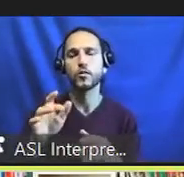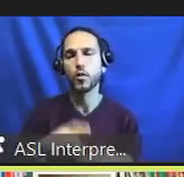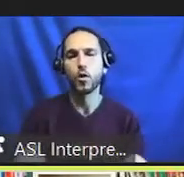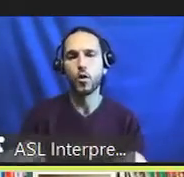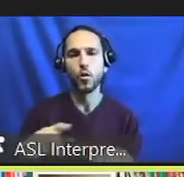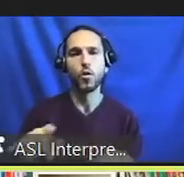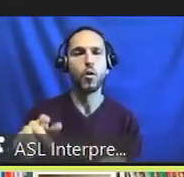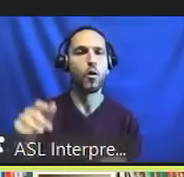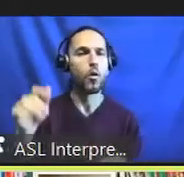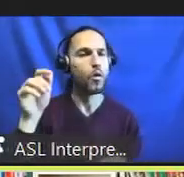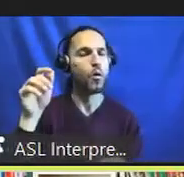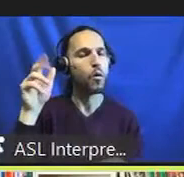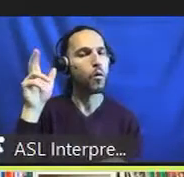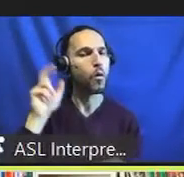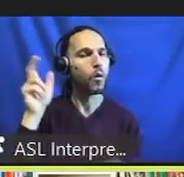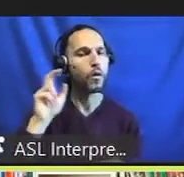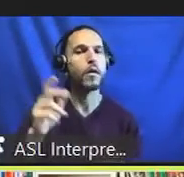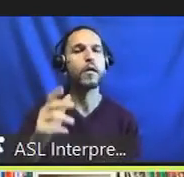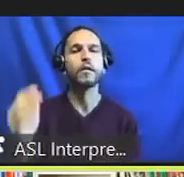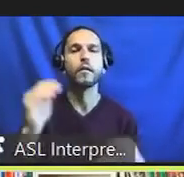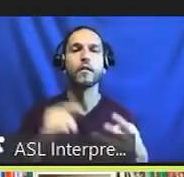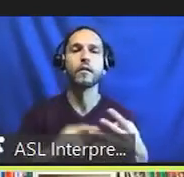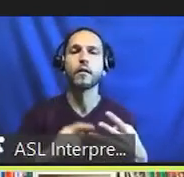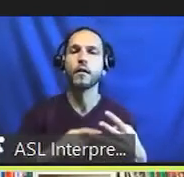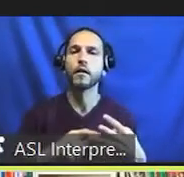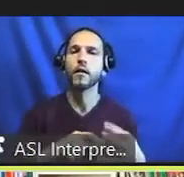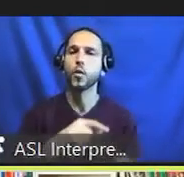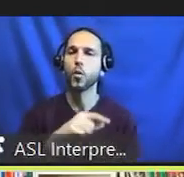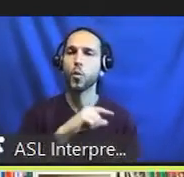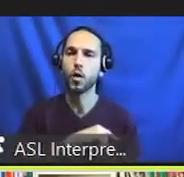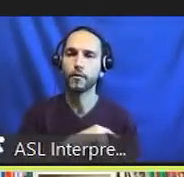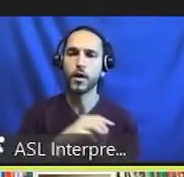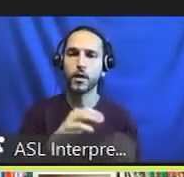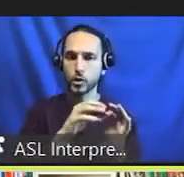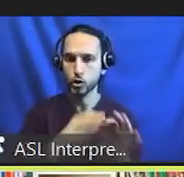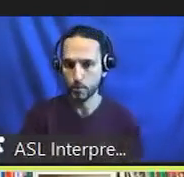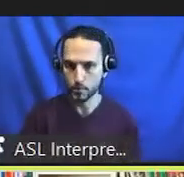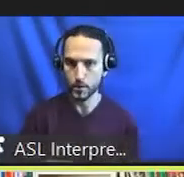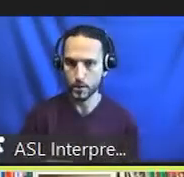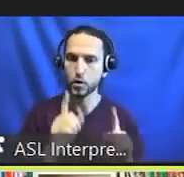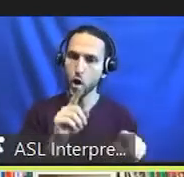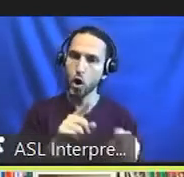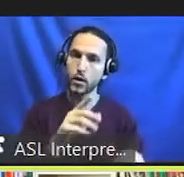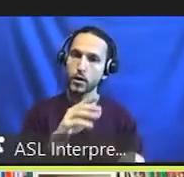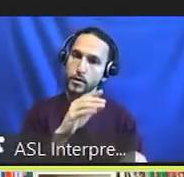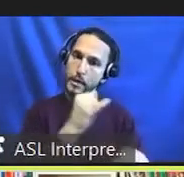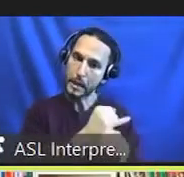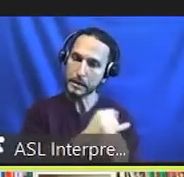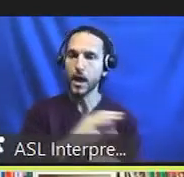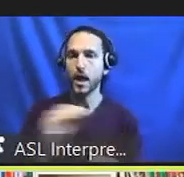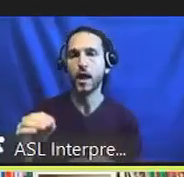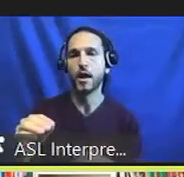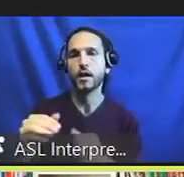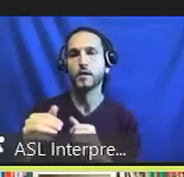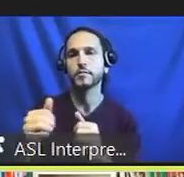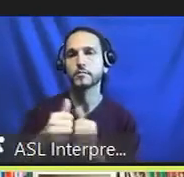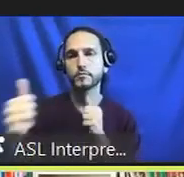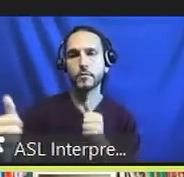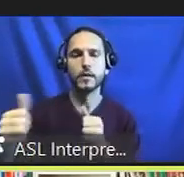The third will be qualified interpreters, on site and remote. And the fourth is dedicated services specifically